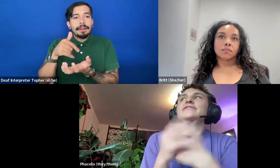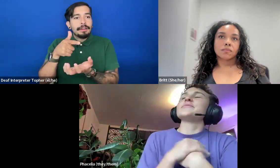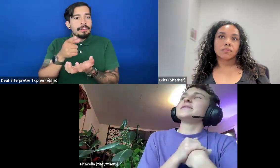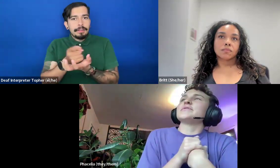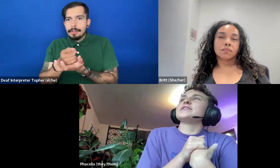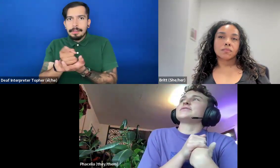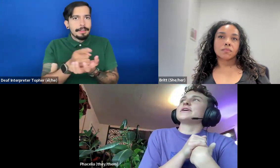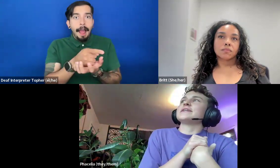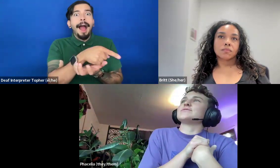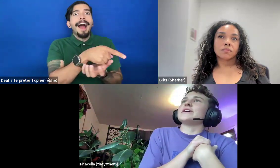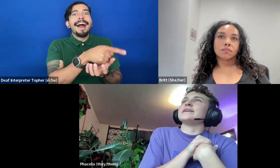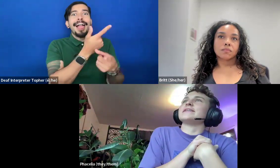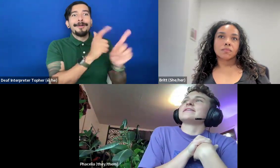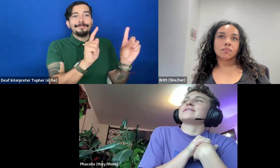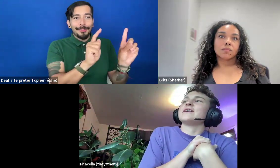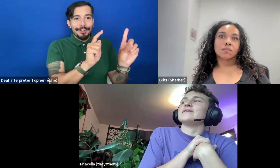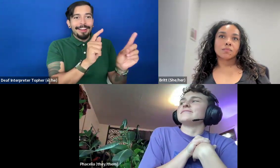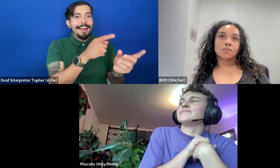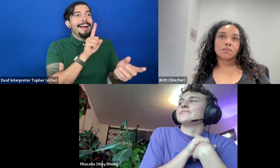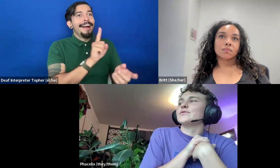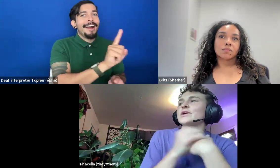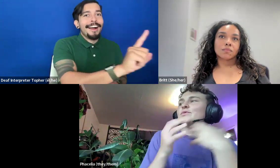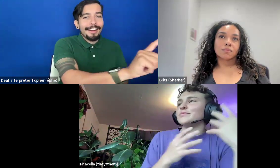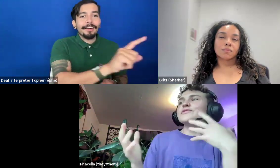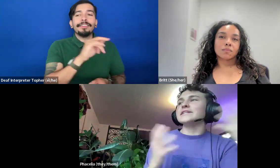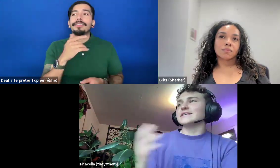like for me, liberation work is when, um, when we're moving